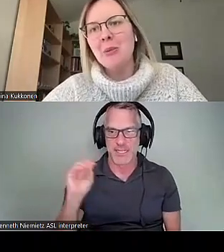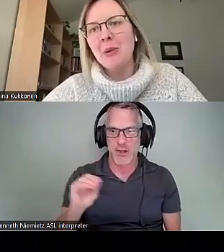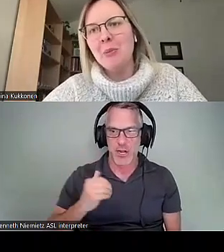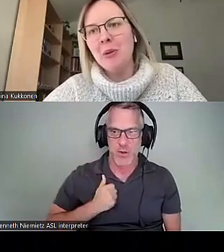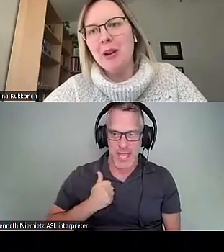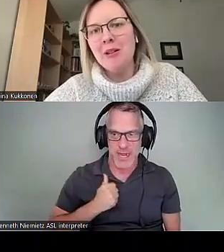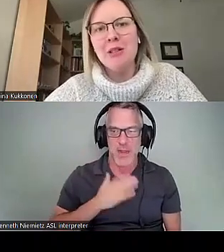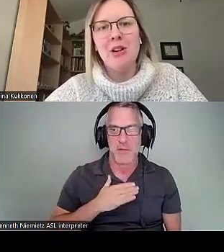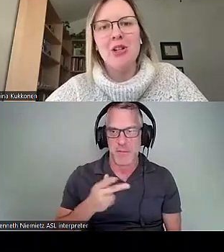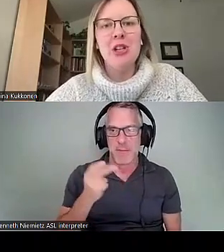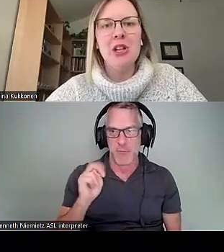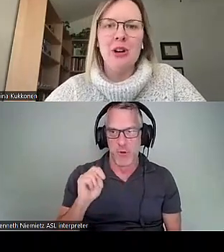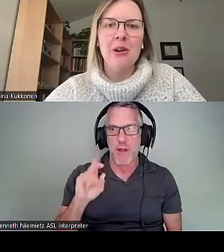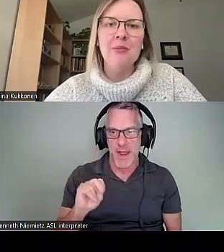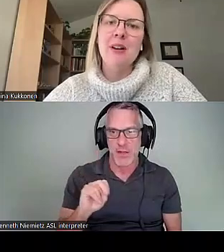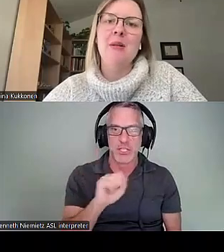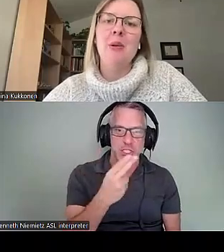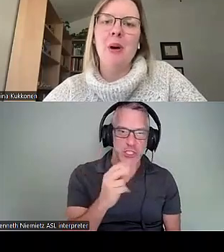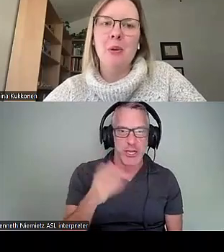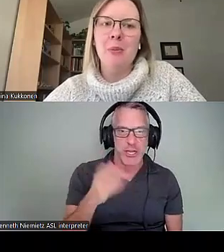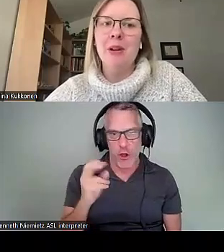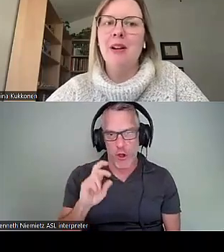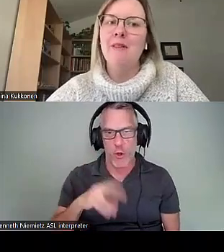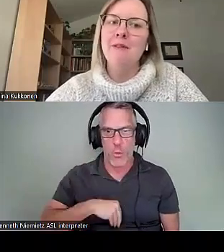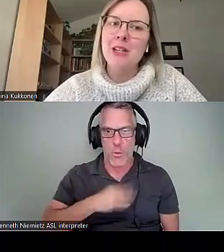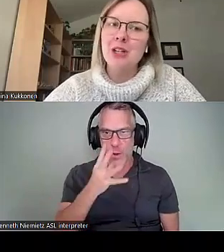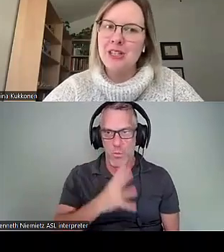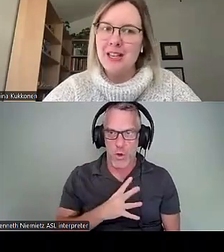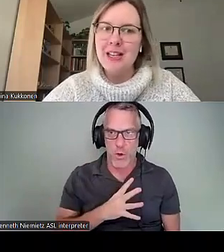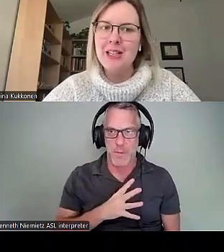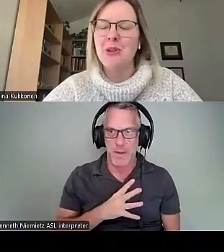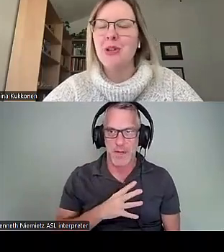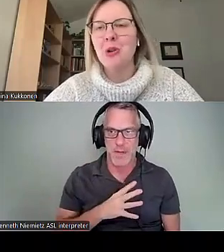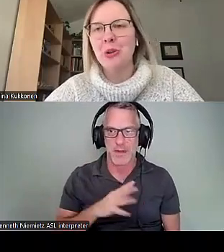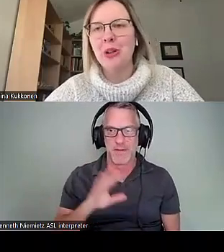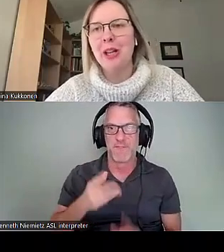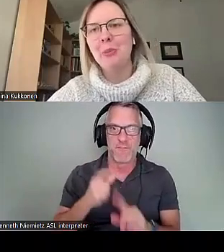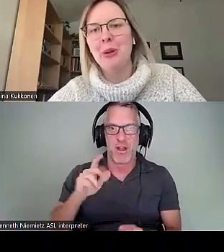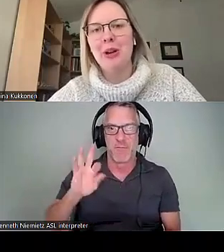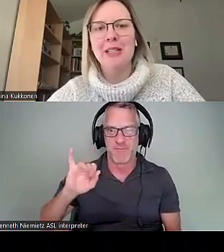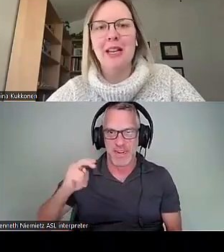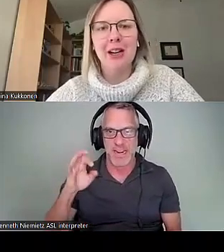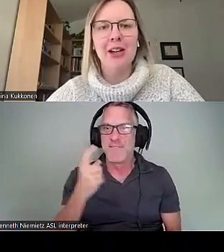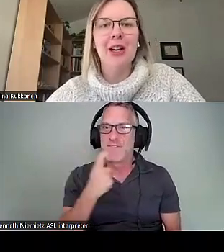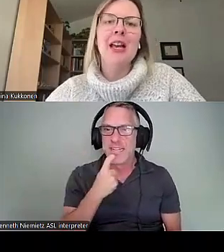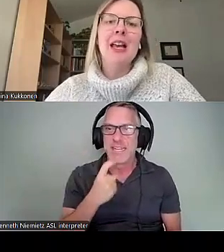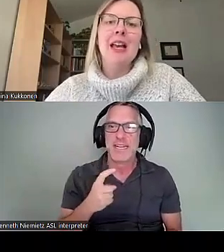So my pronouns are she/her. I'm a white woman of Finnish descent with shoulder-length blonde hair,